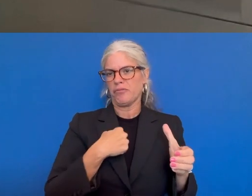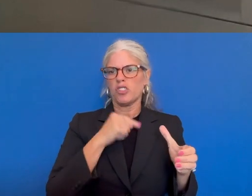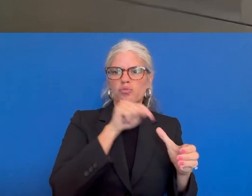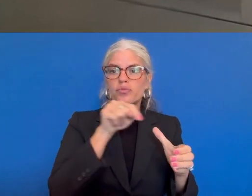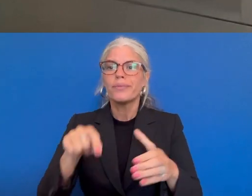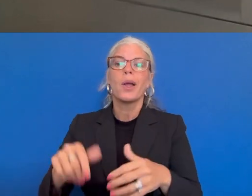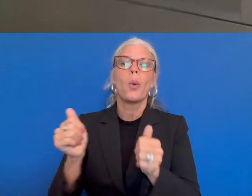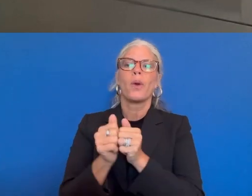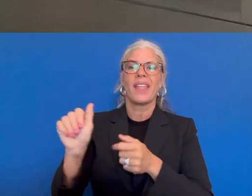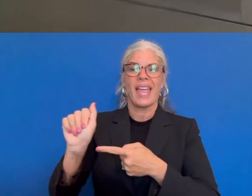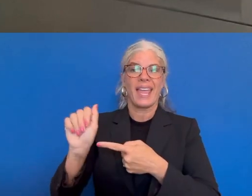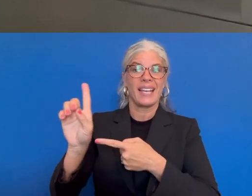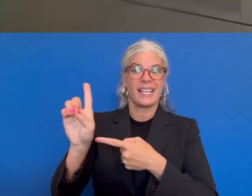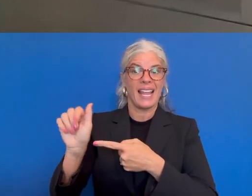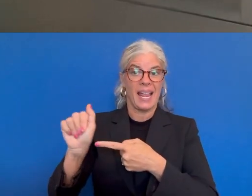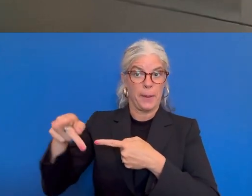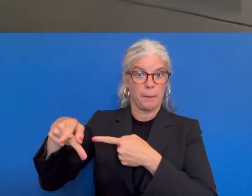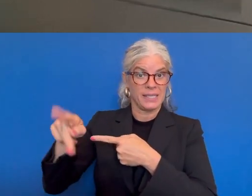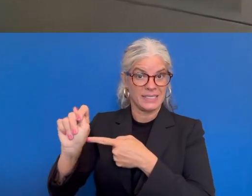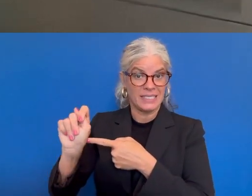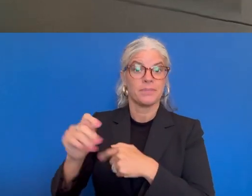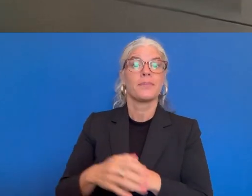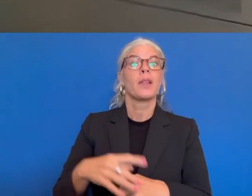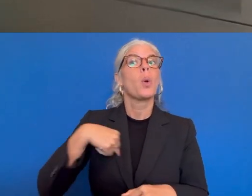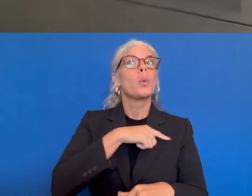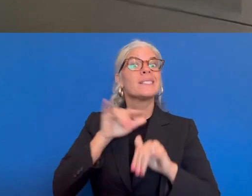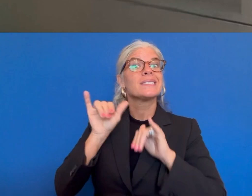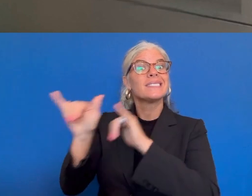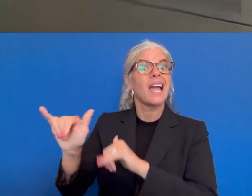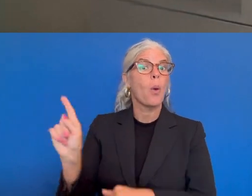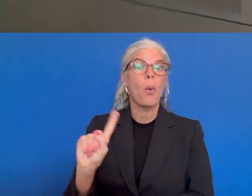of local groups and things like that, with ADAPT.